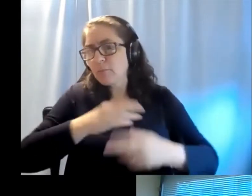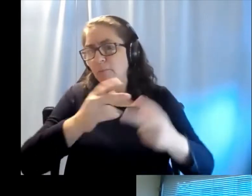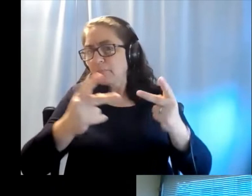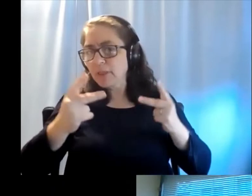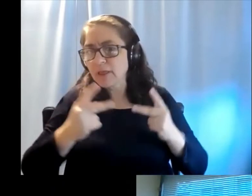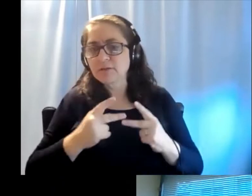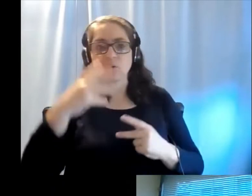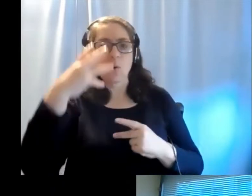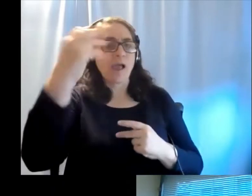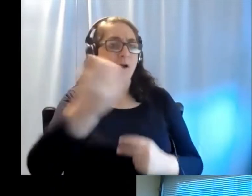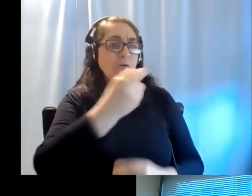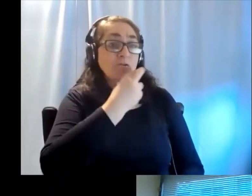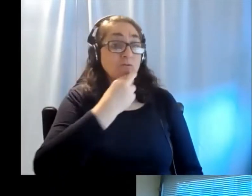to restaurants can be very loud.